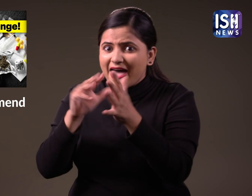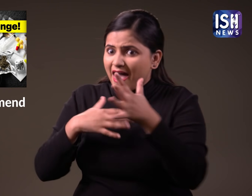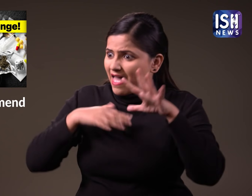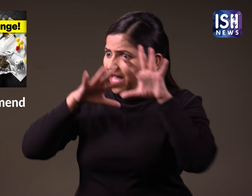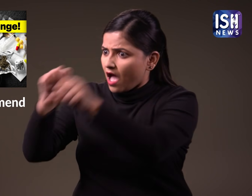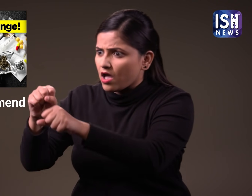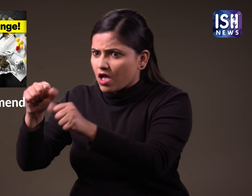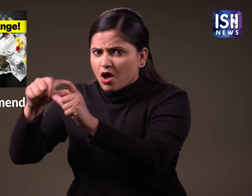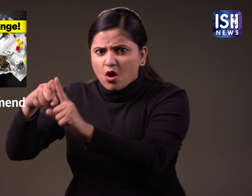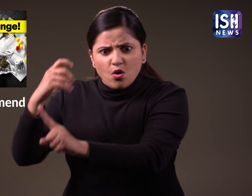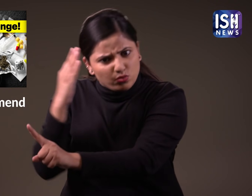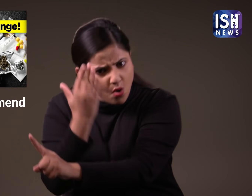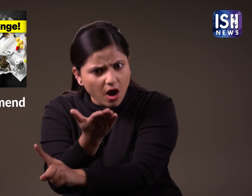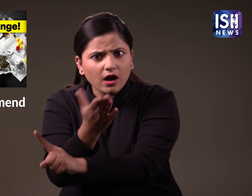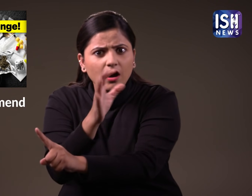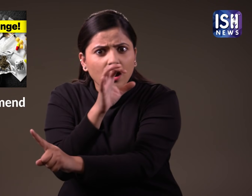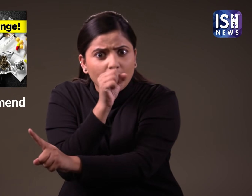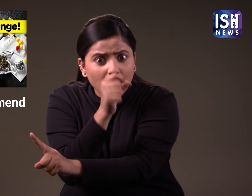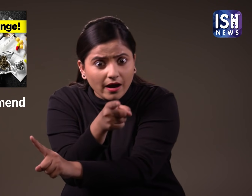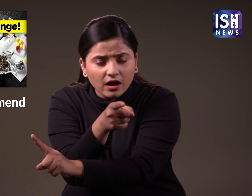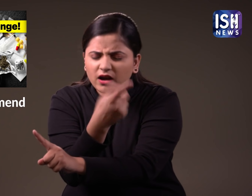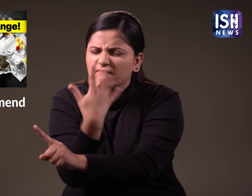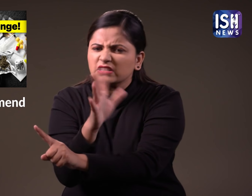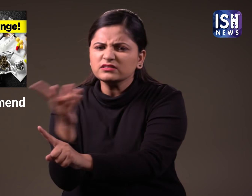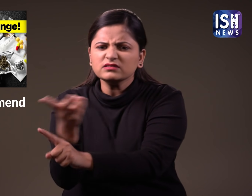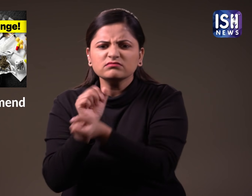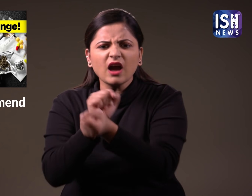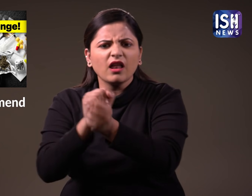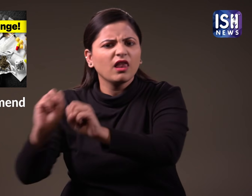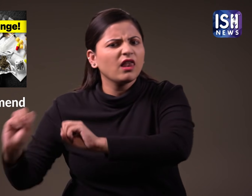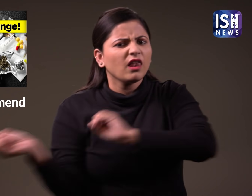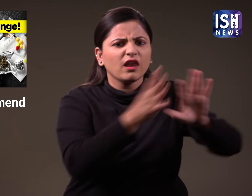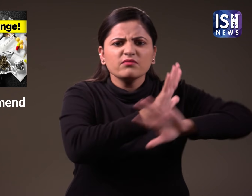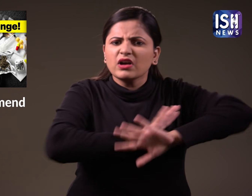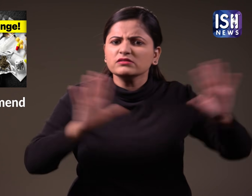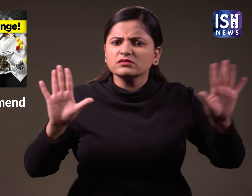This is the reason why Aryan Khan was arrested.